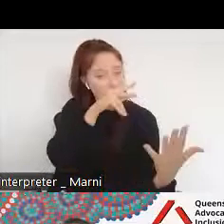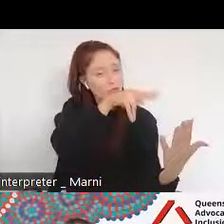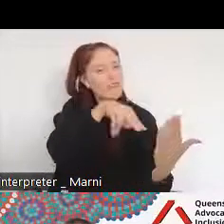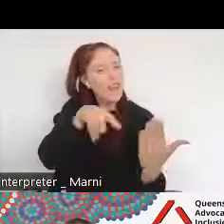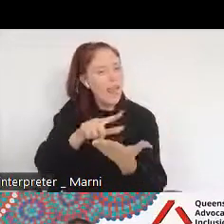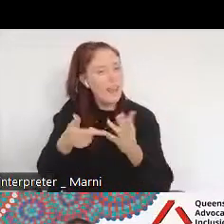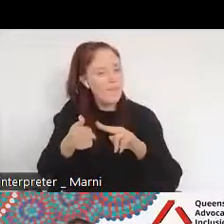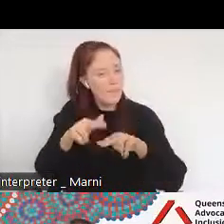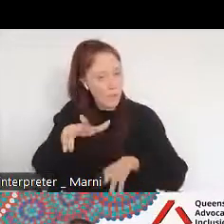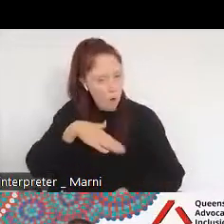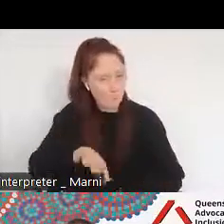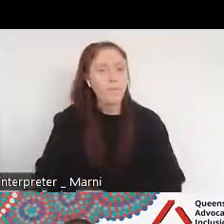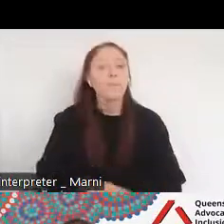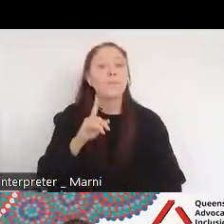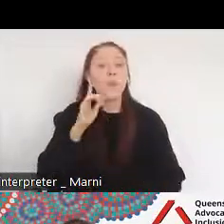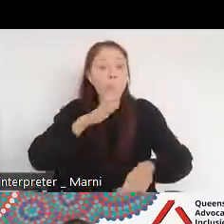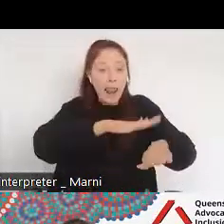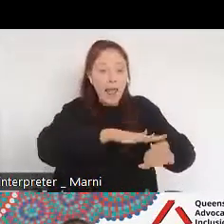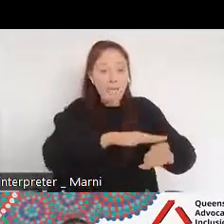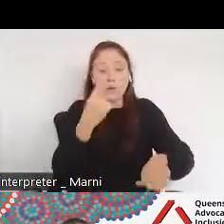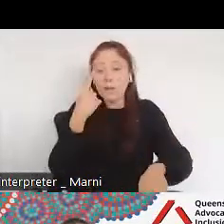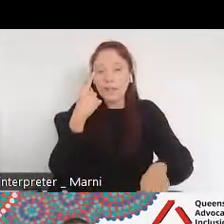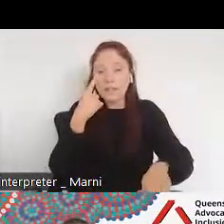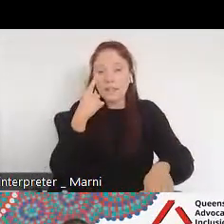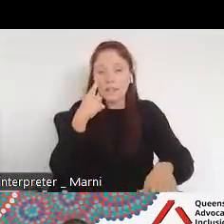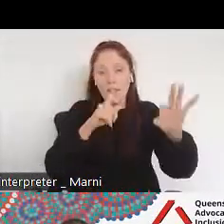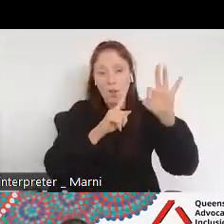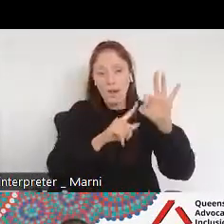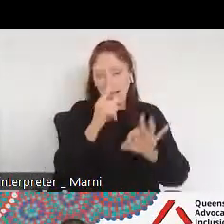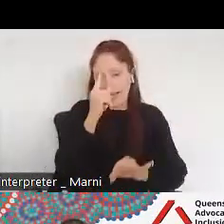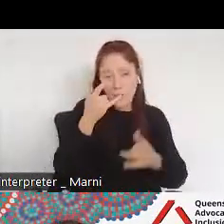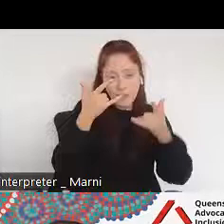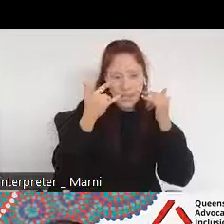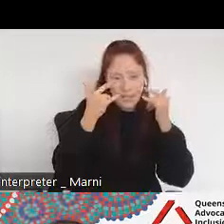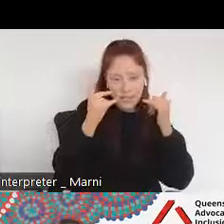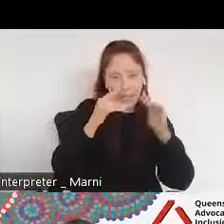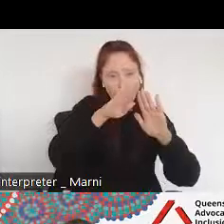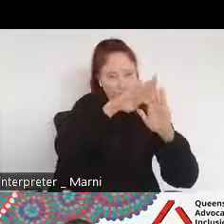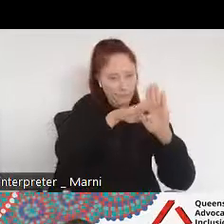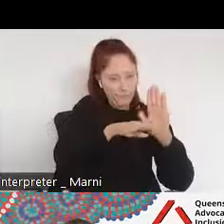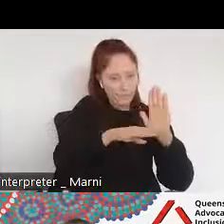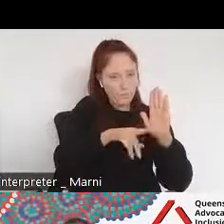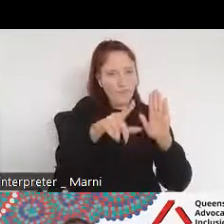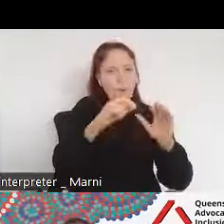The first to the left is the Queensland Capacity Assessment Guidelines that were produced in 2020.